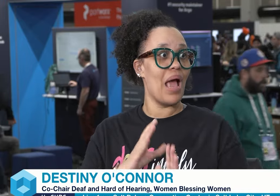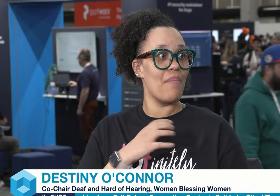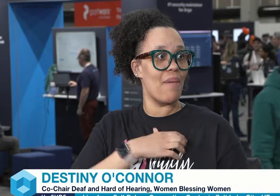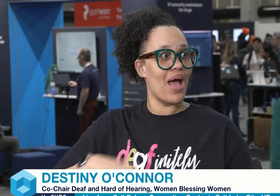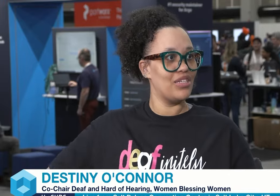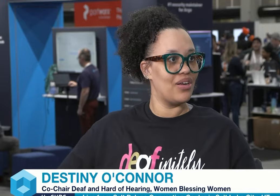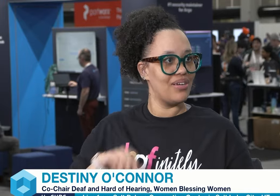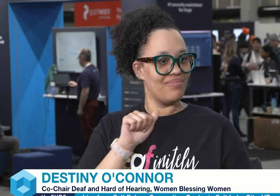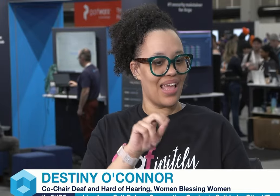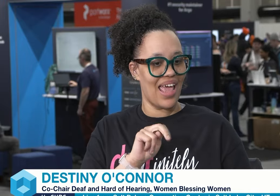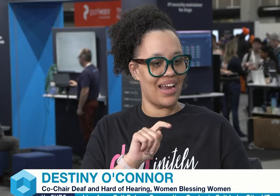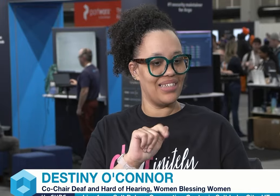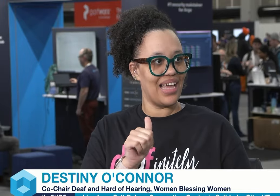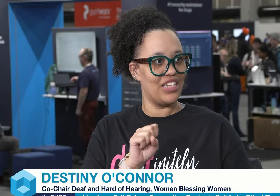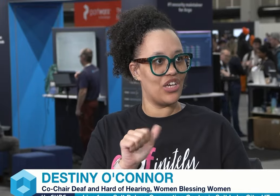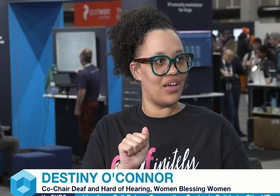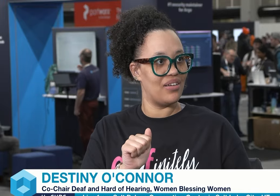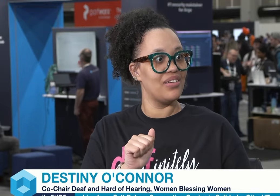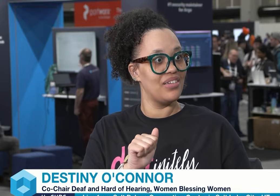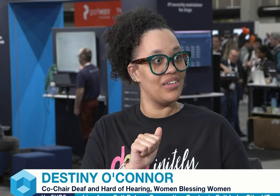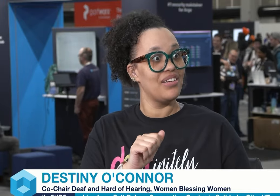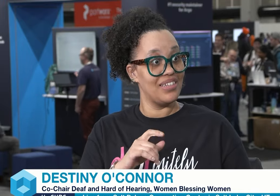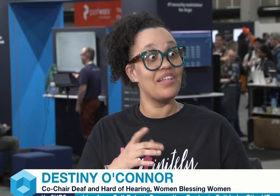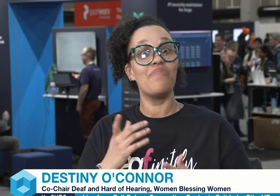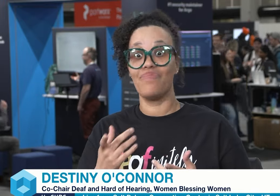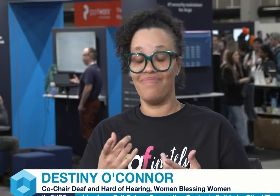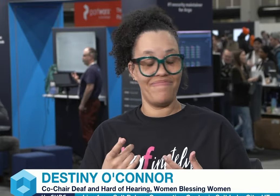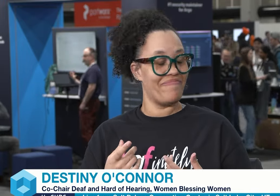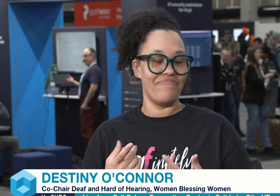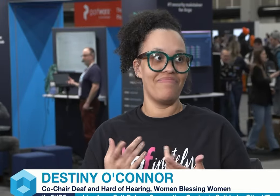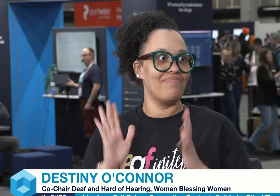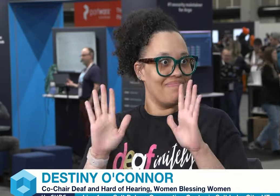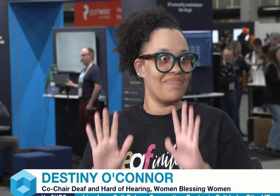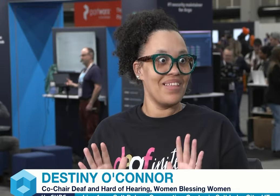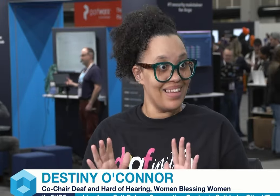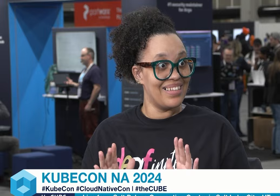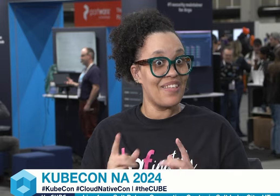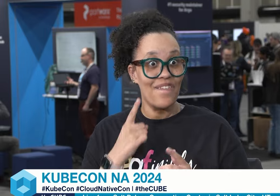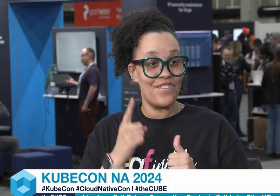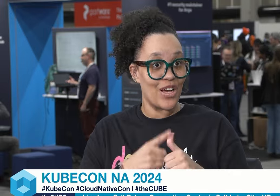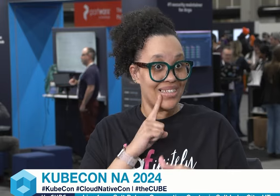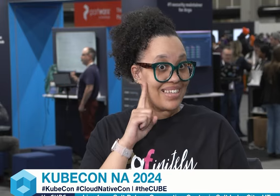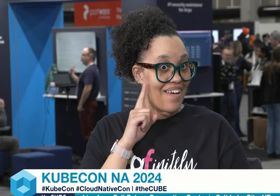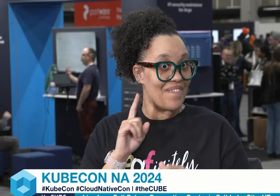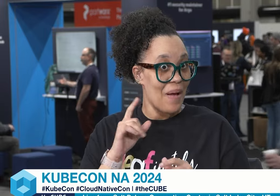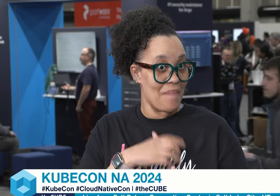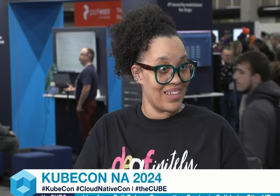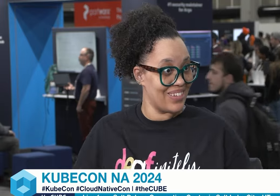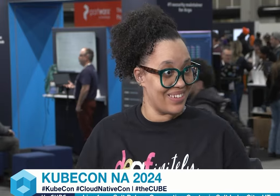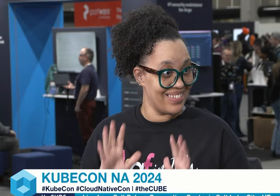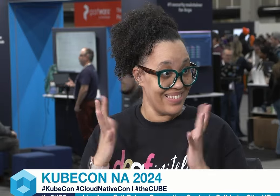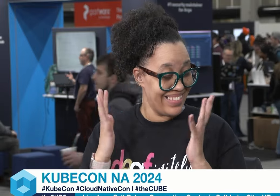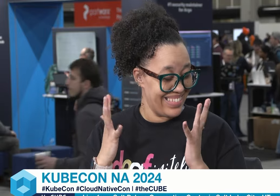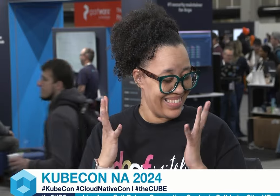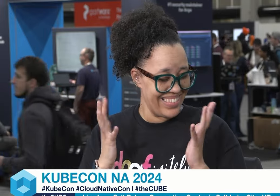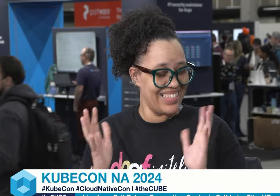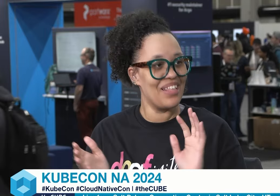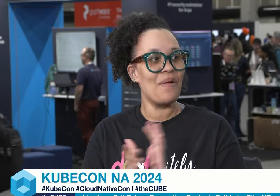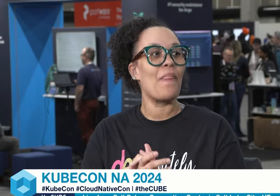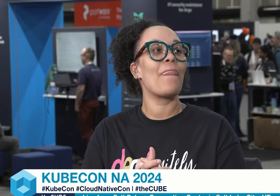in Paris, and Anastasia Gupta became an ambassador. She was on the keynote stage last year and now she's deaf ambassador.